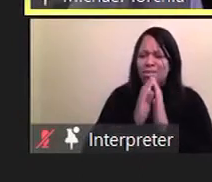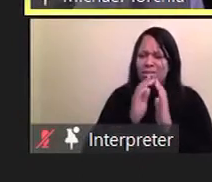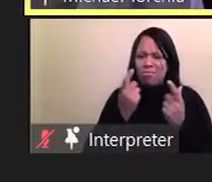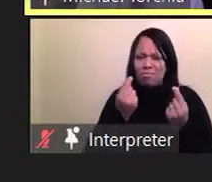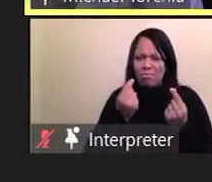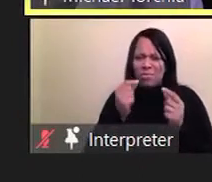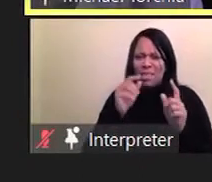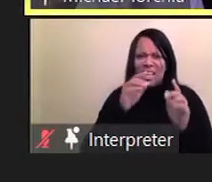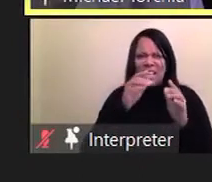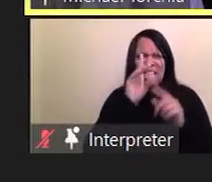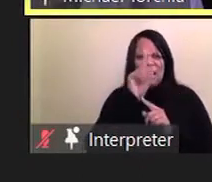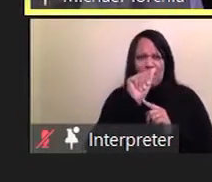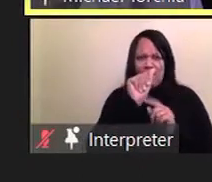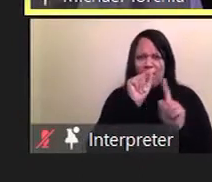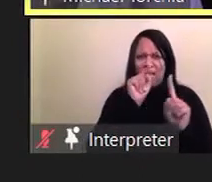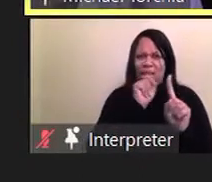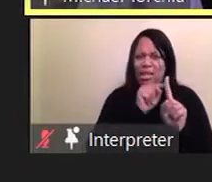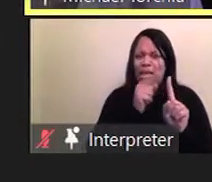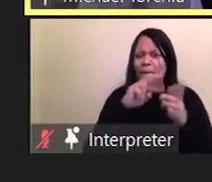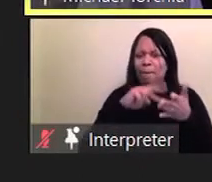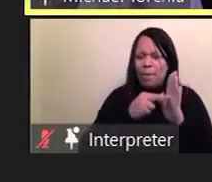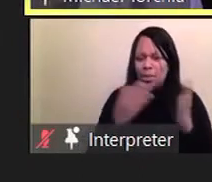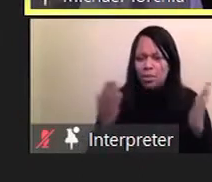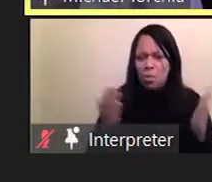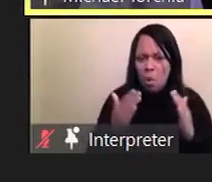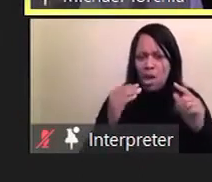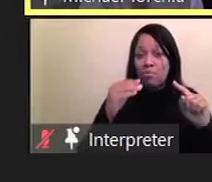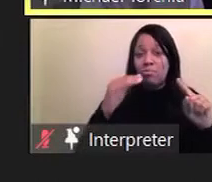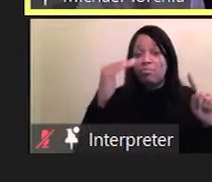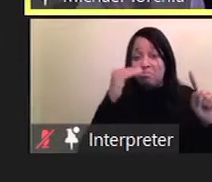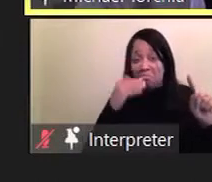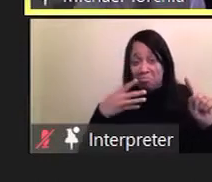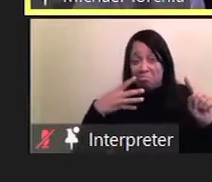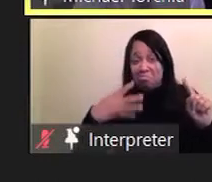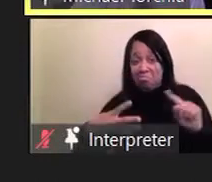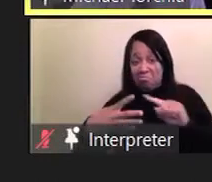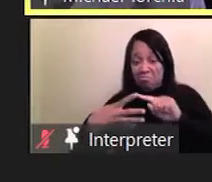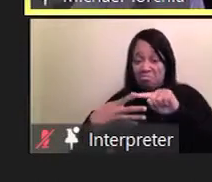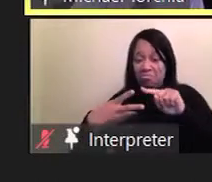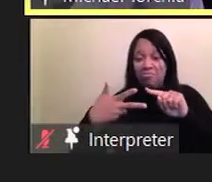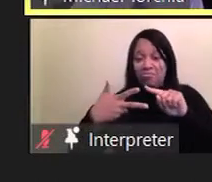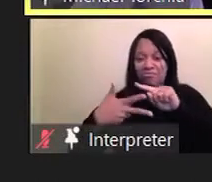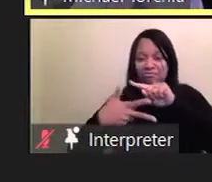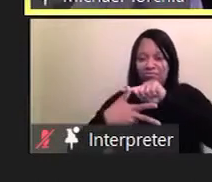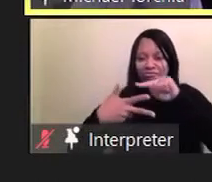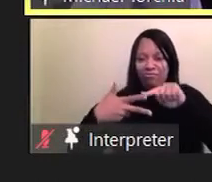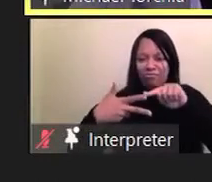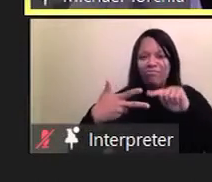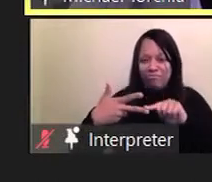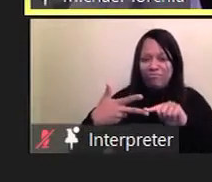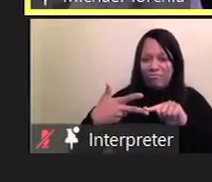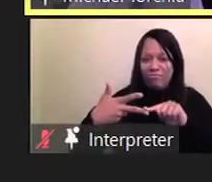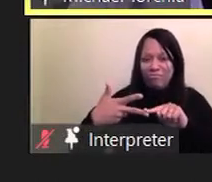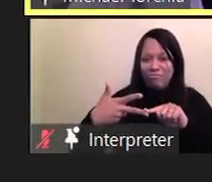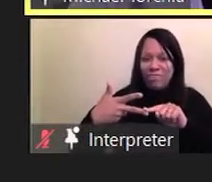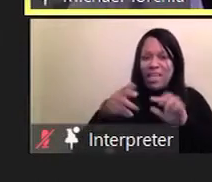Under the ADA, as you see here down below, the three red squares, the little bullet points there,